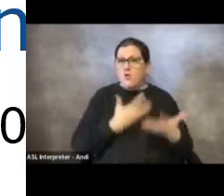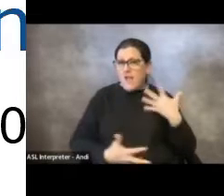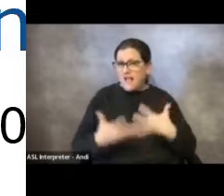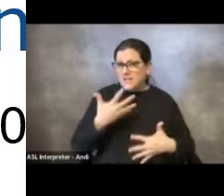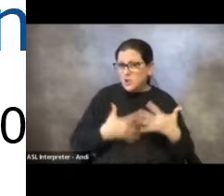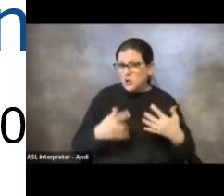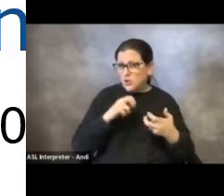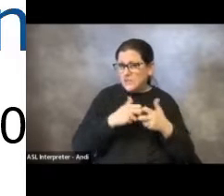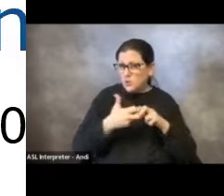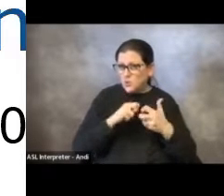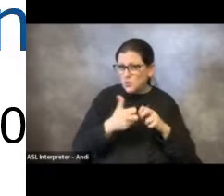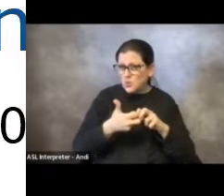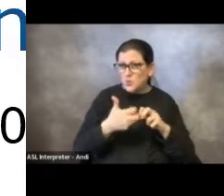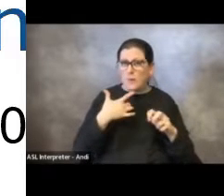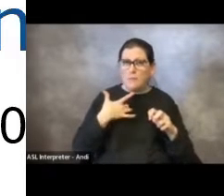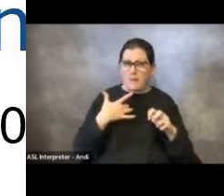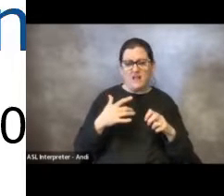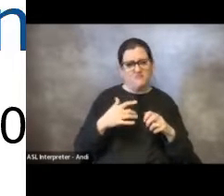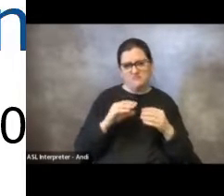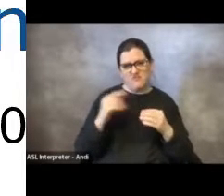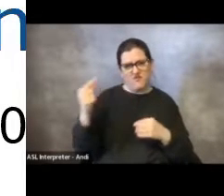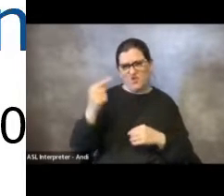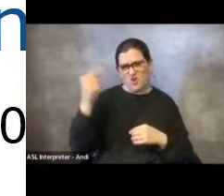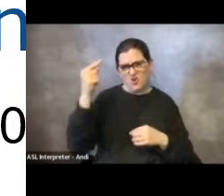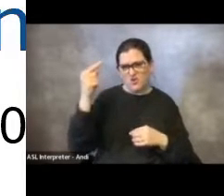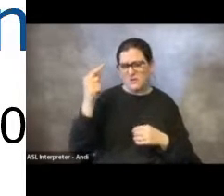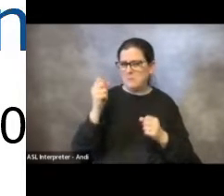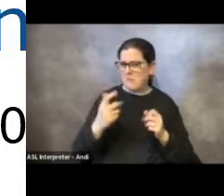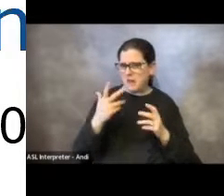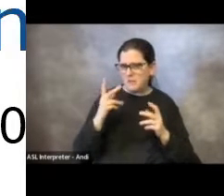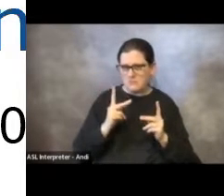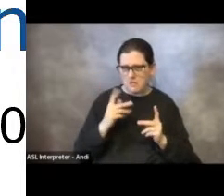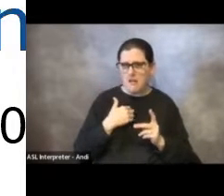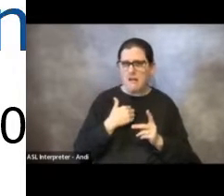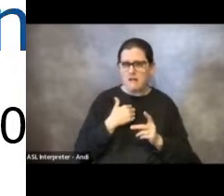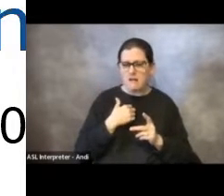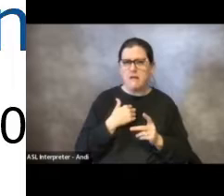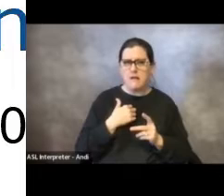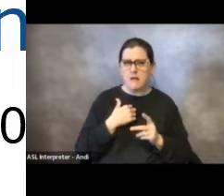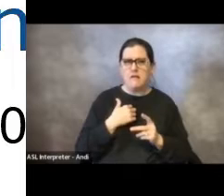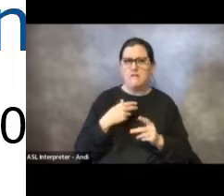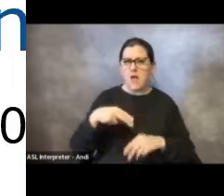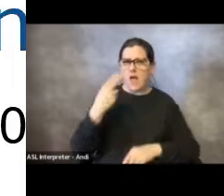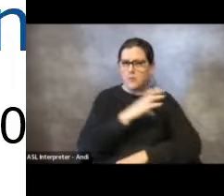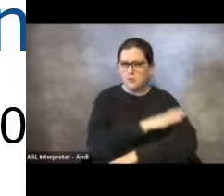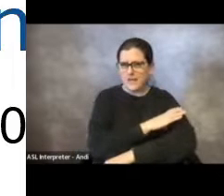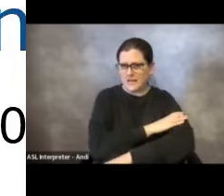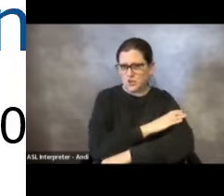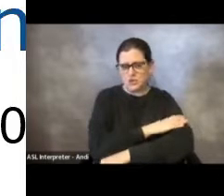which is, generally the top one that many individuals are exposed to experiencing hypertension is very common